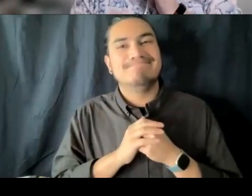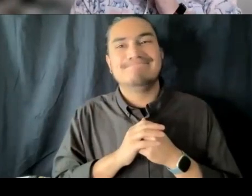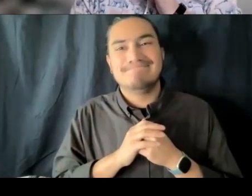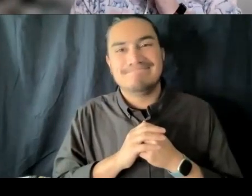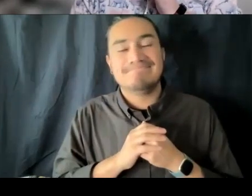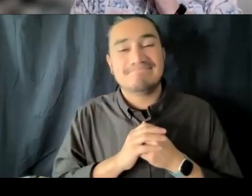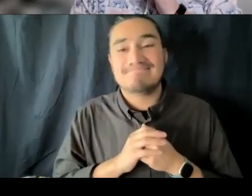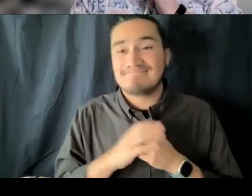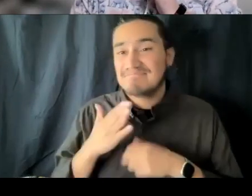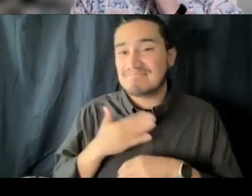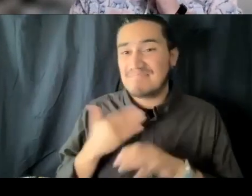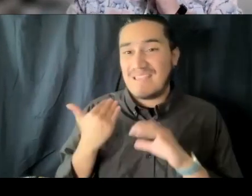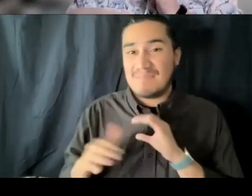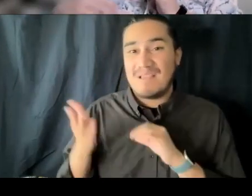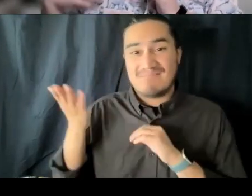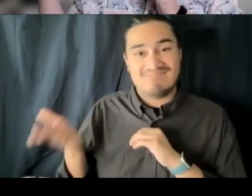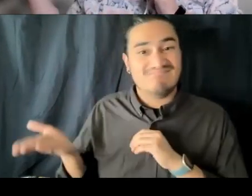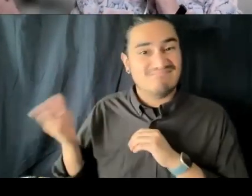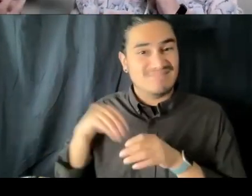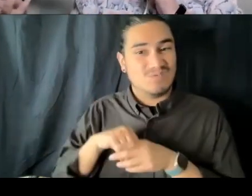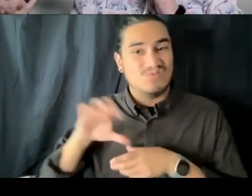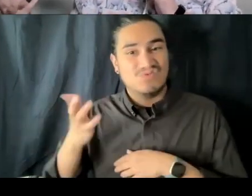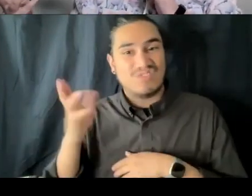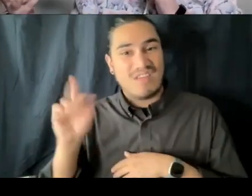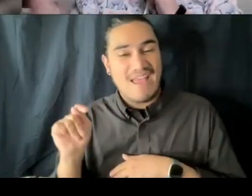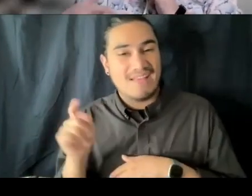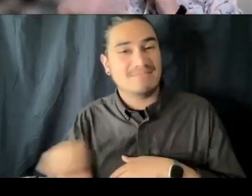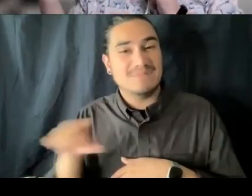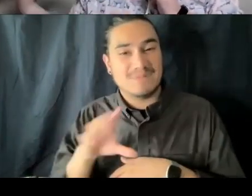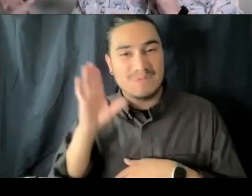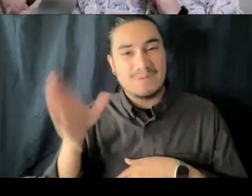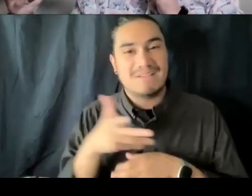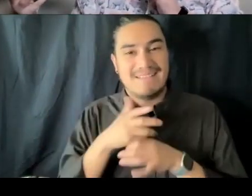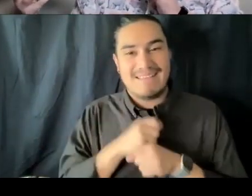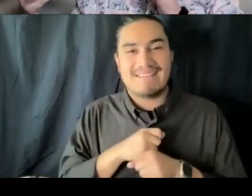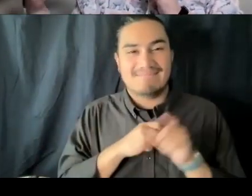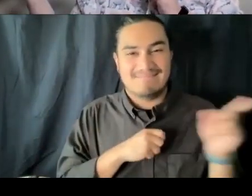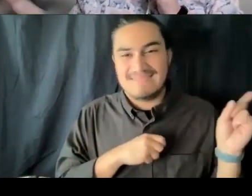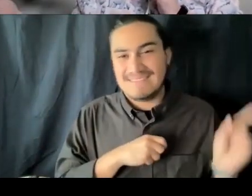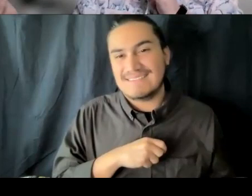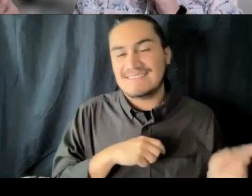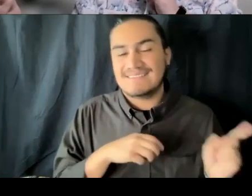There's my email. So you will get these slides tomorrow,